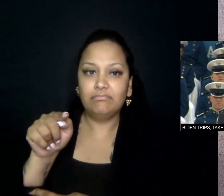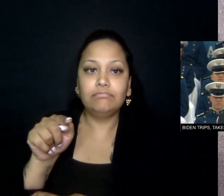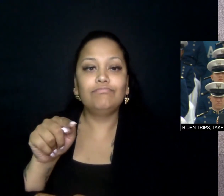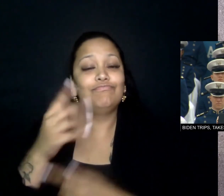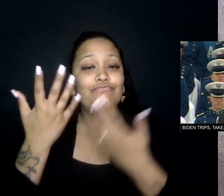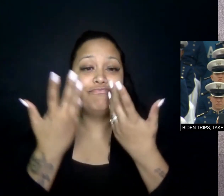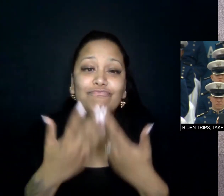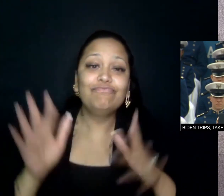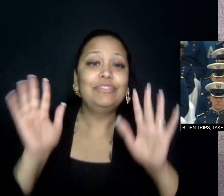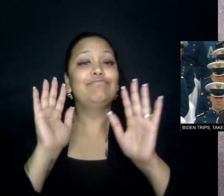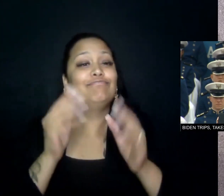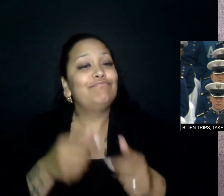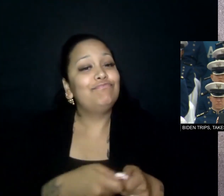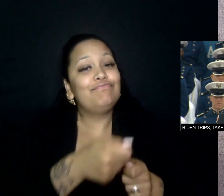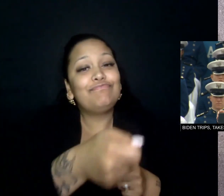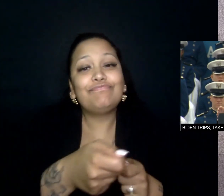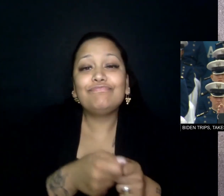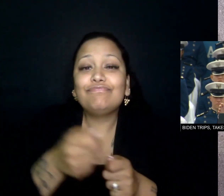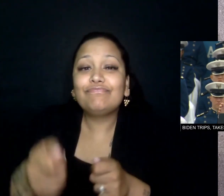Biden had just finished handing out diplomas.